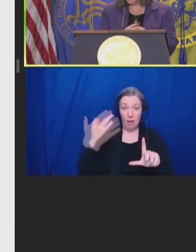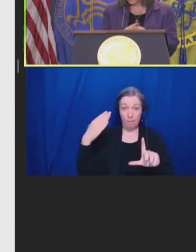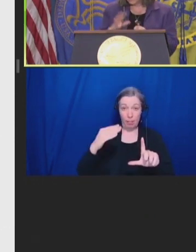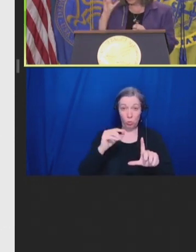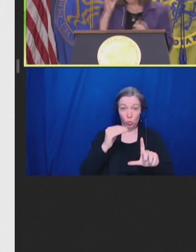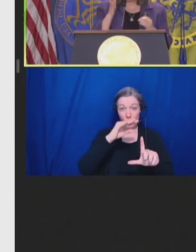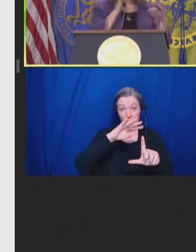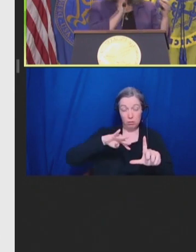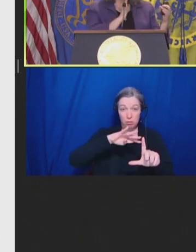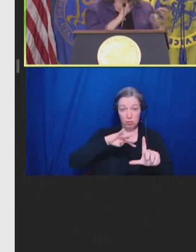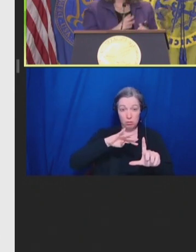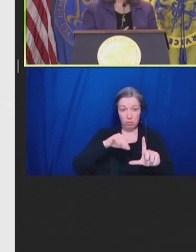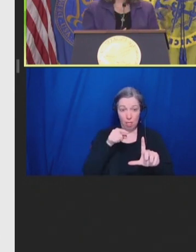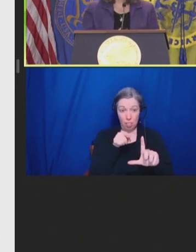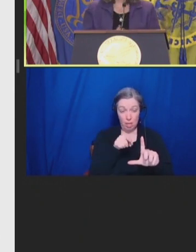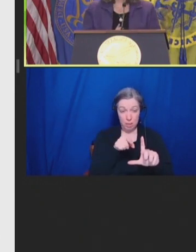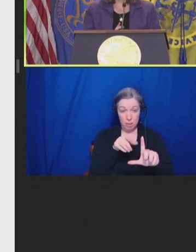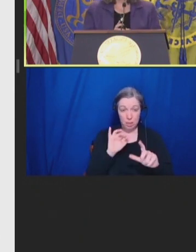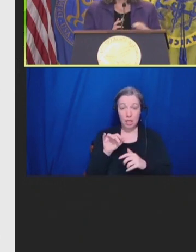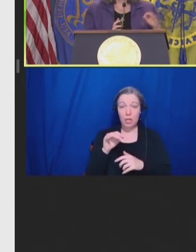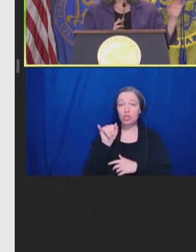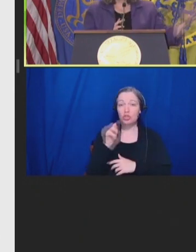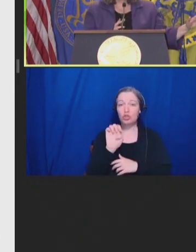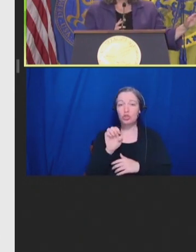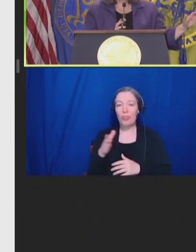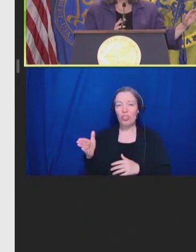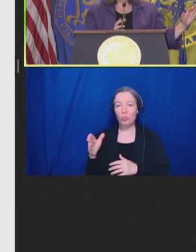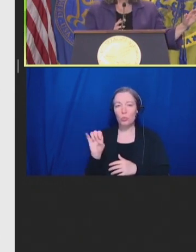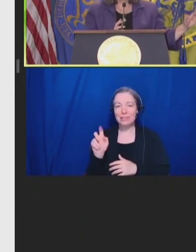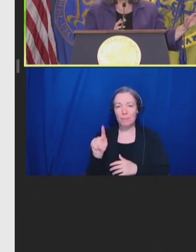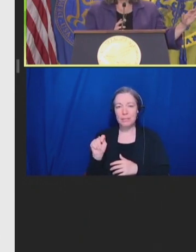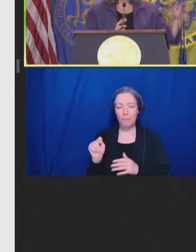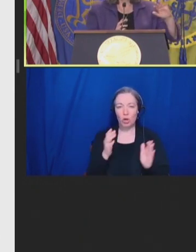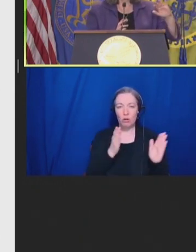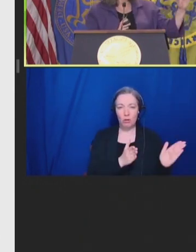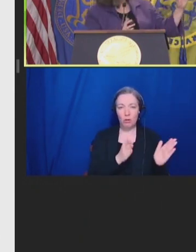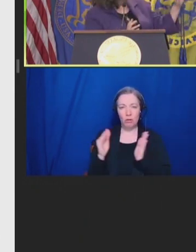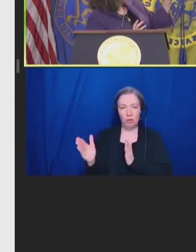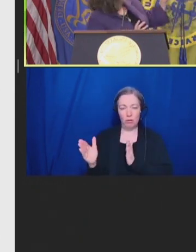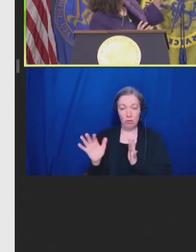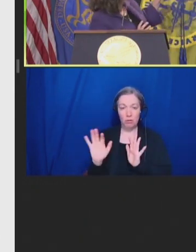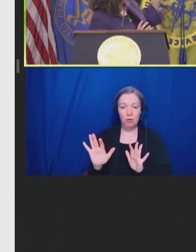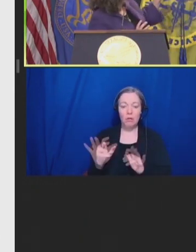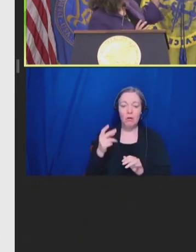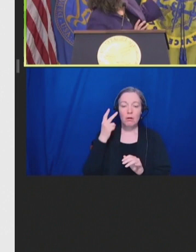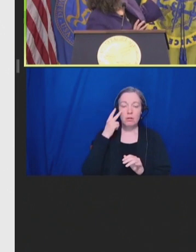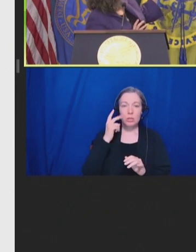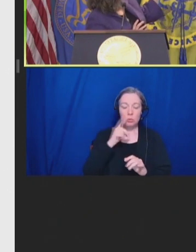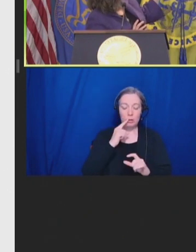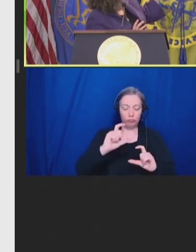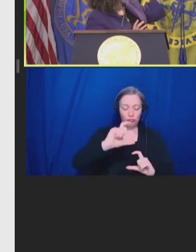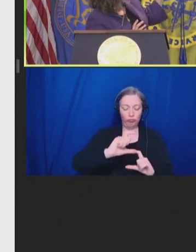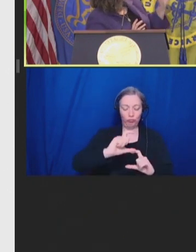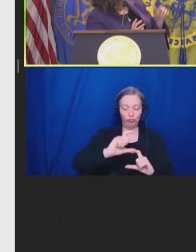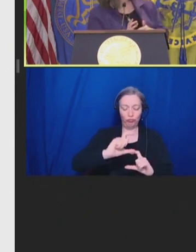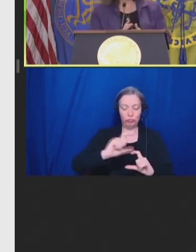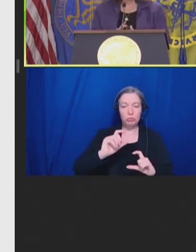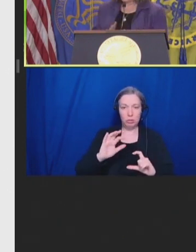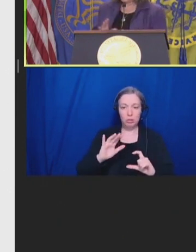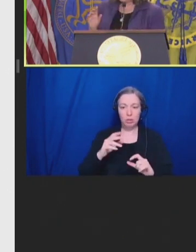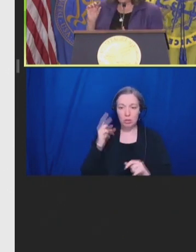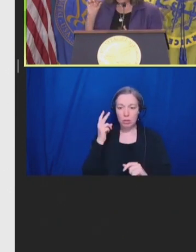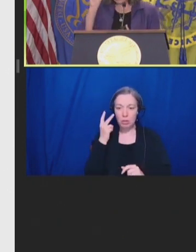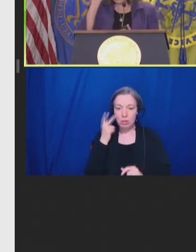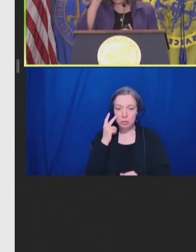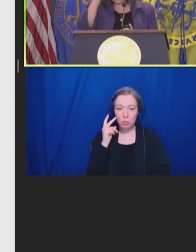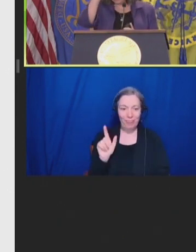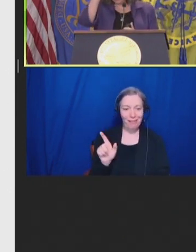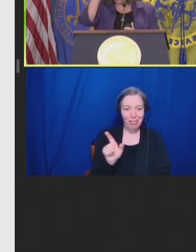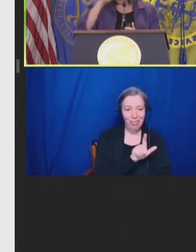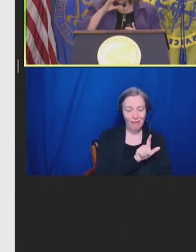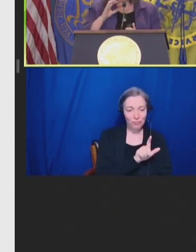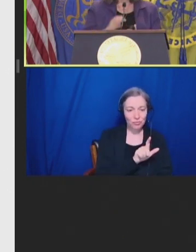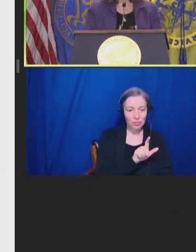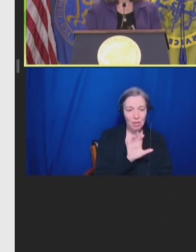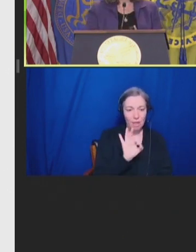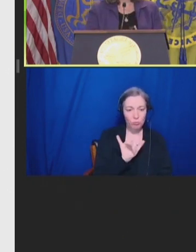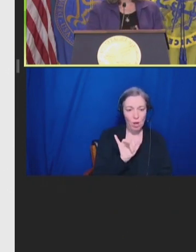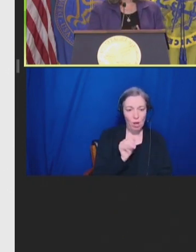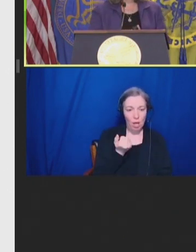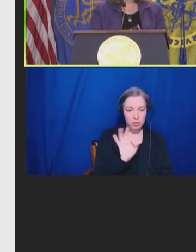And using FY '19, which is over on the -- yeah, over here on the left, is what we were in FY